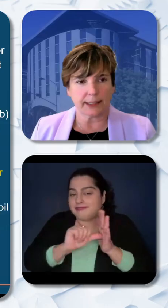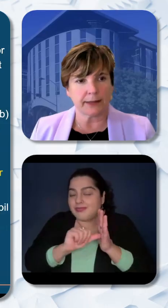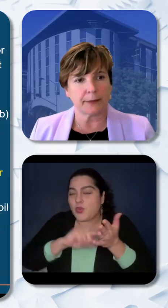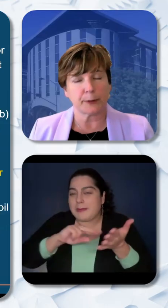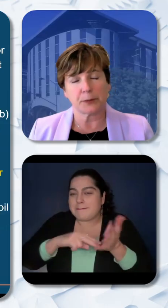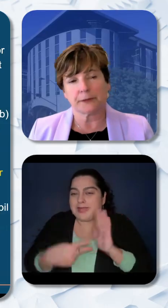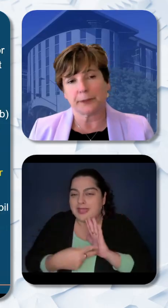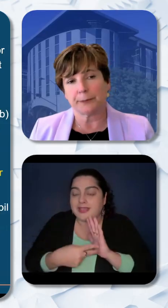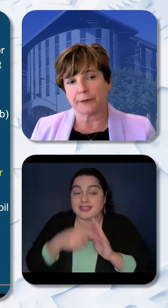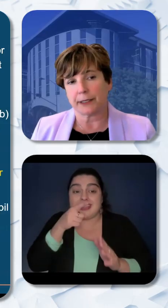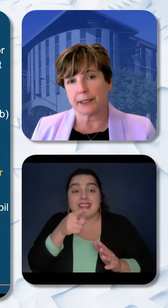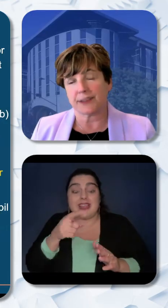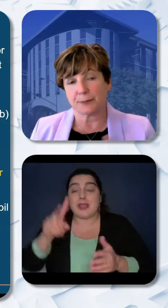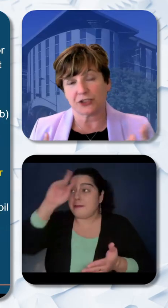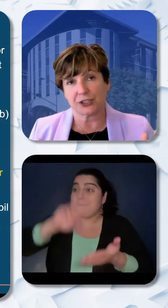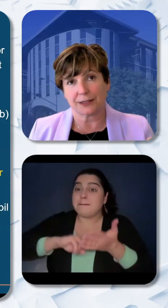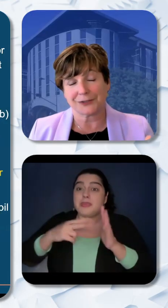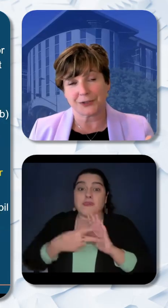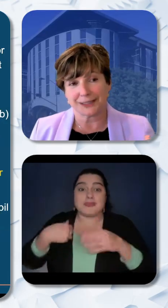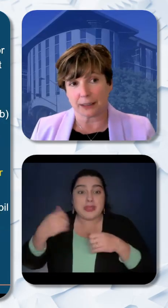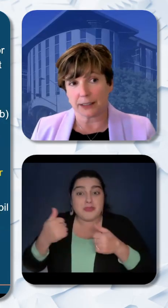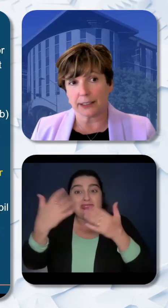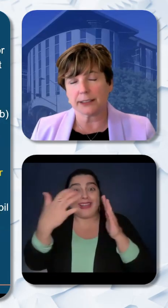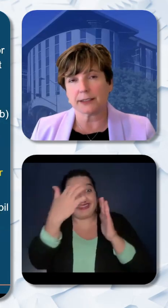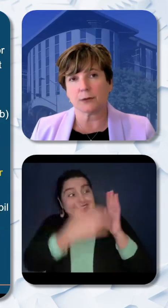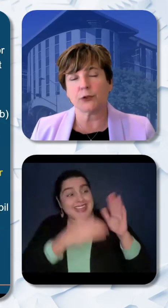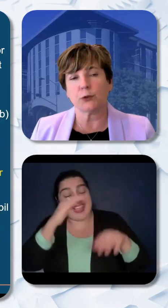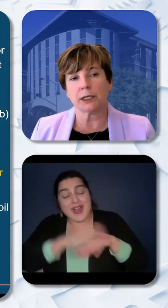and again, the purpose of me providing this much text on a slide is so you